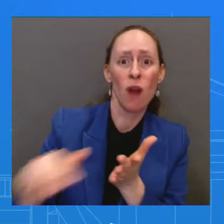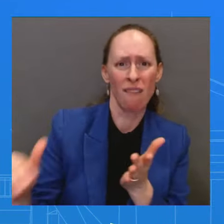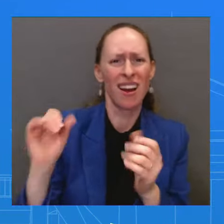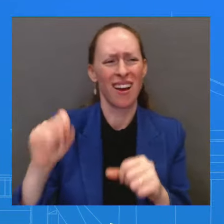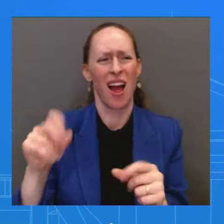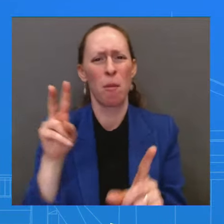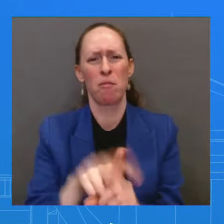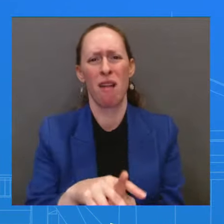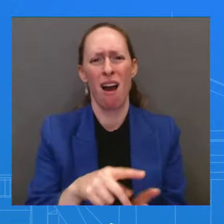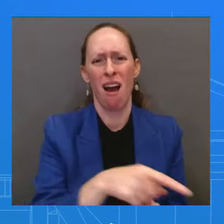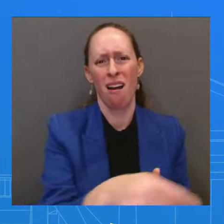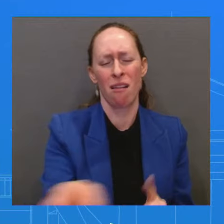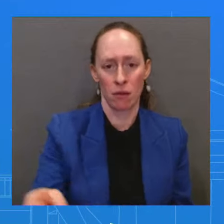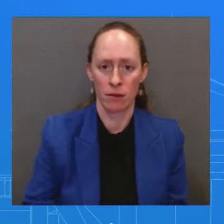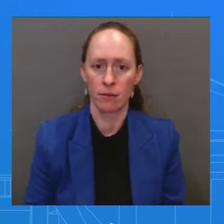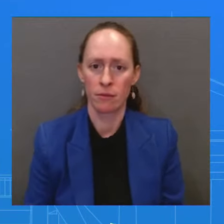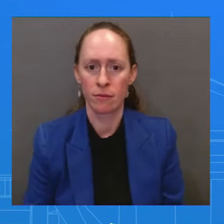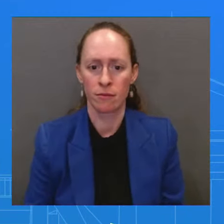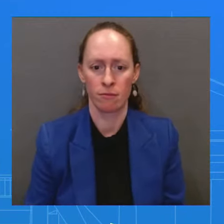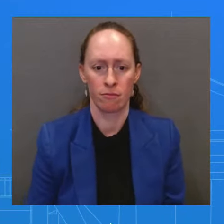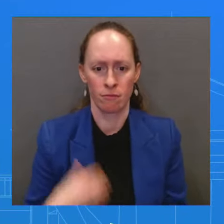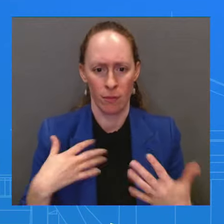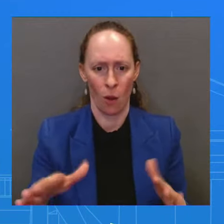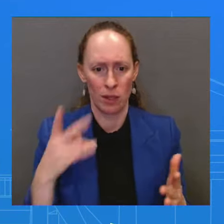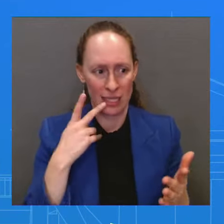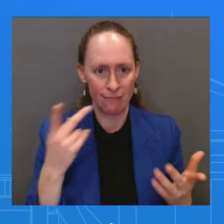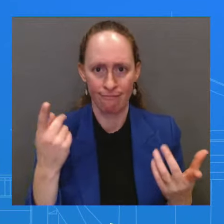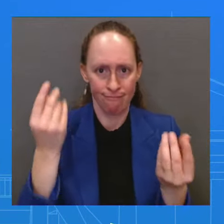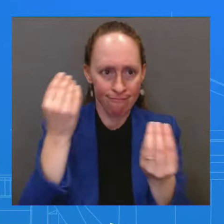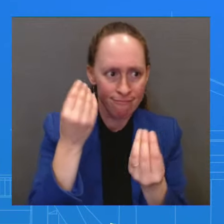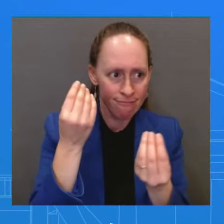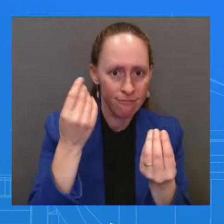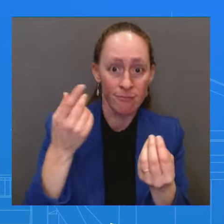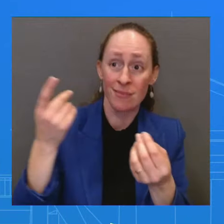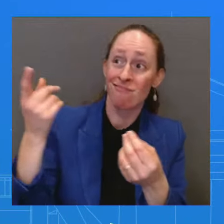The President is very much -- very much committed to his student debt relief program.